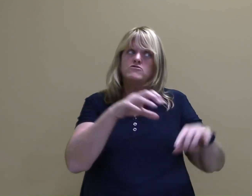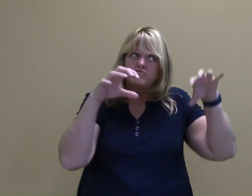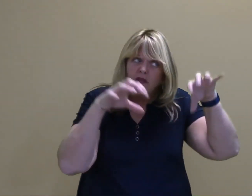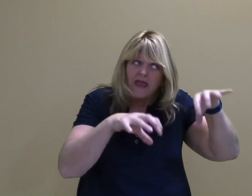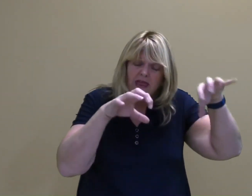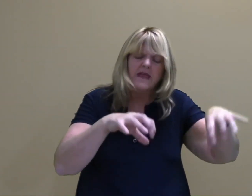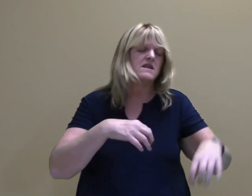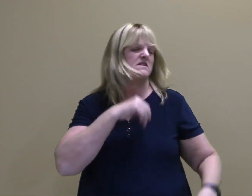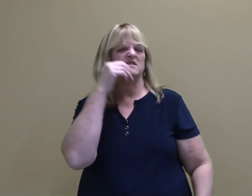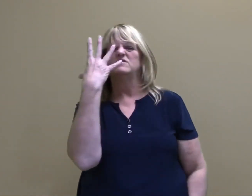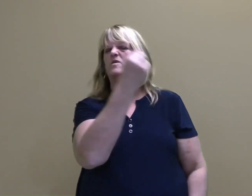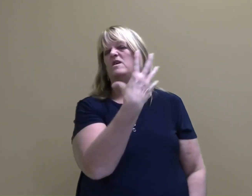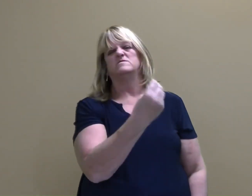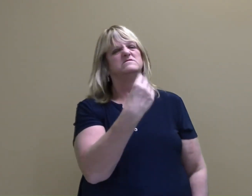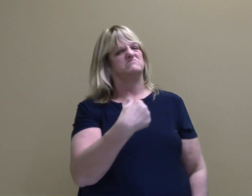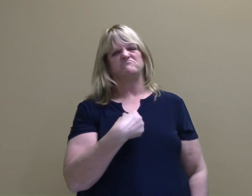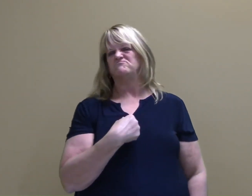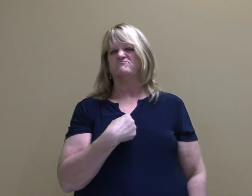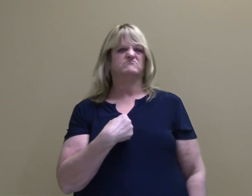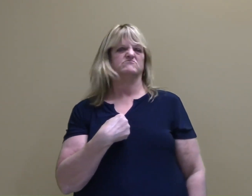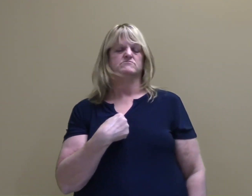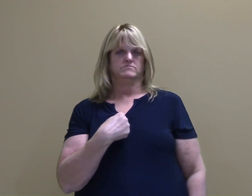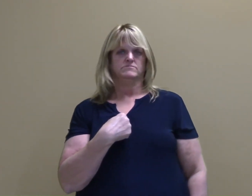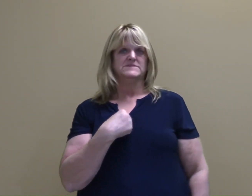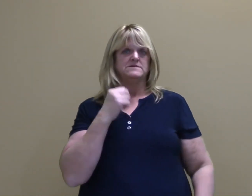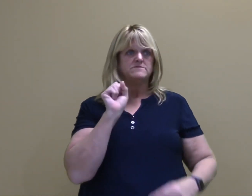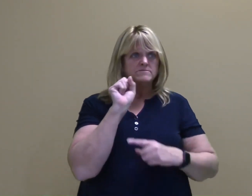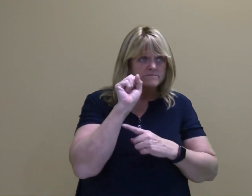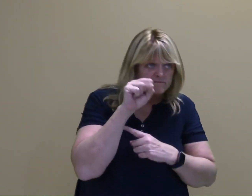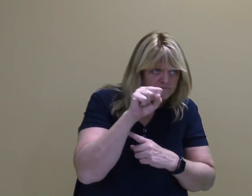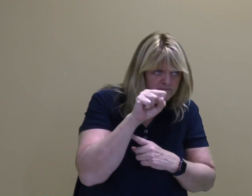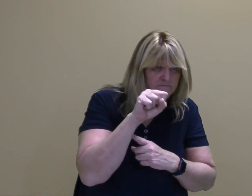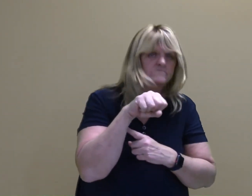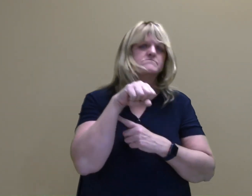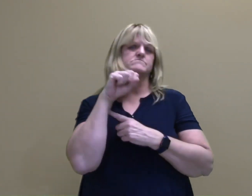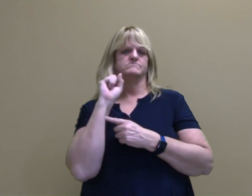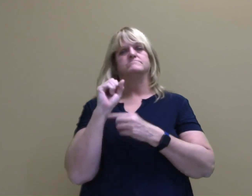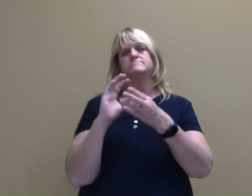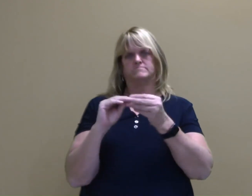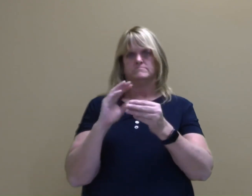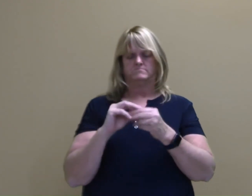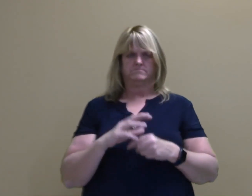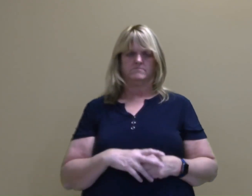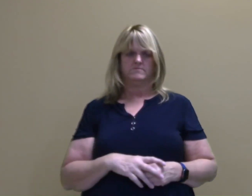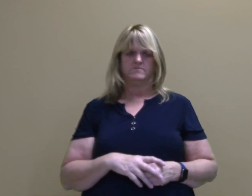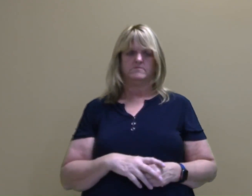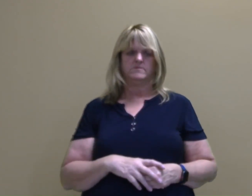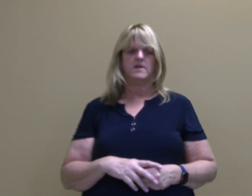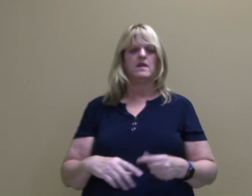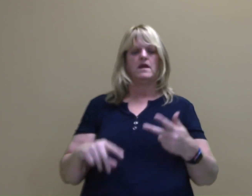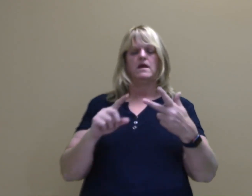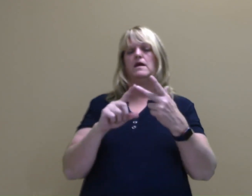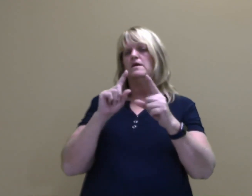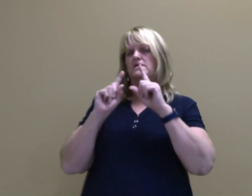For example, “If it is raining, I will not go outside.” Note how my head moves forward for the first conditional part of the sentence, and then retracts for the second consequential part.